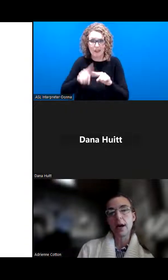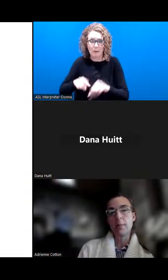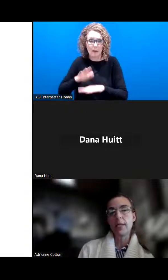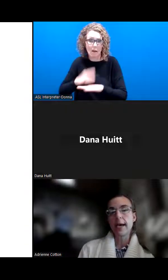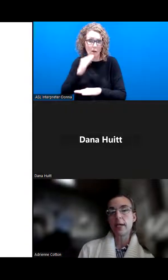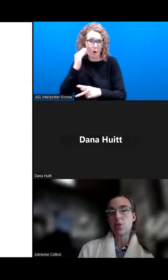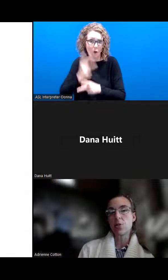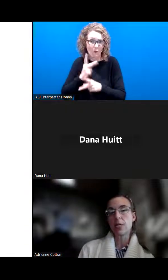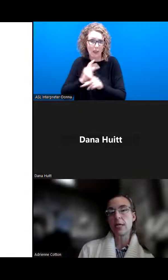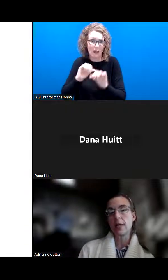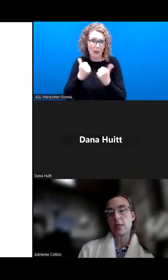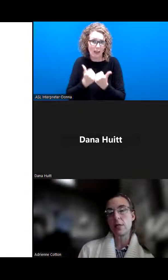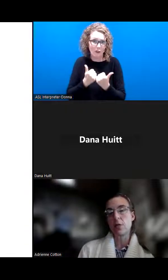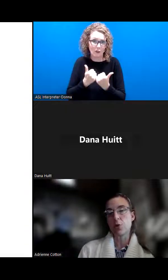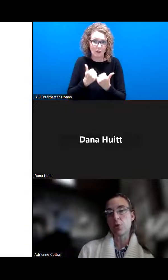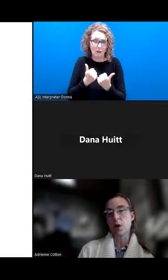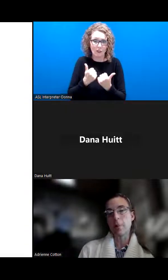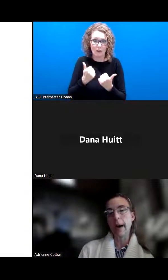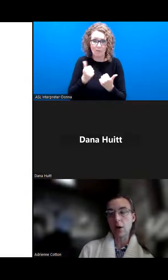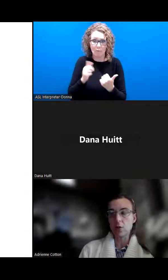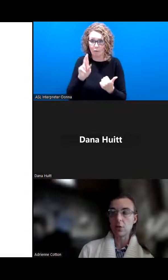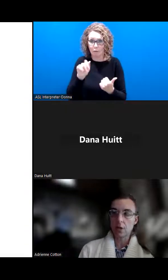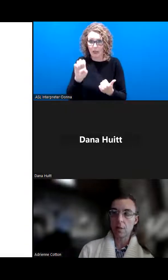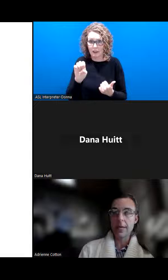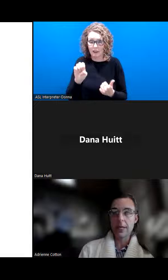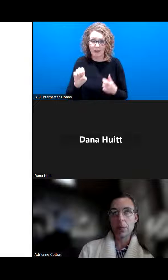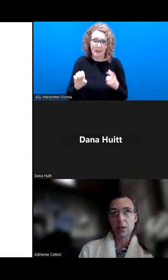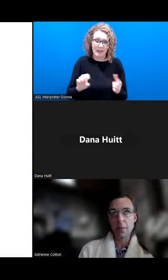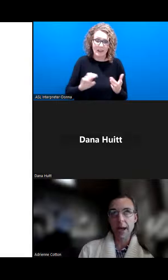Summa Cum Laude and actually turned down a master's degree program.